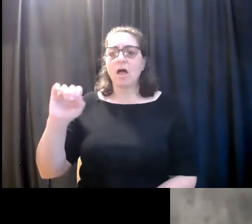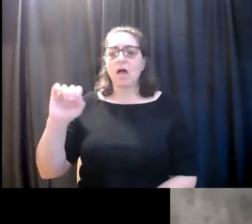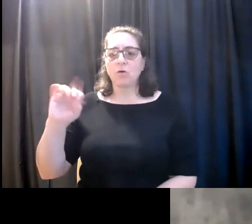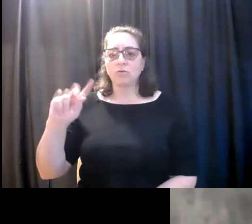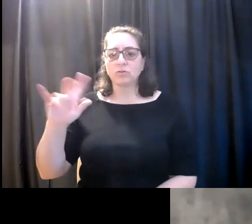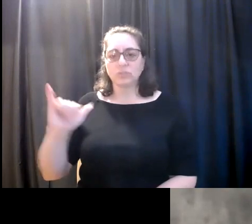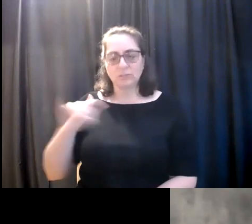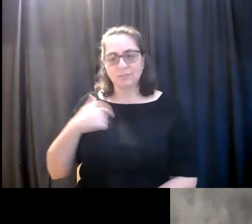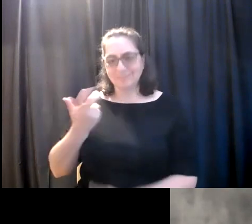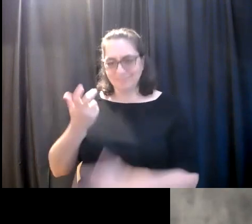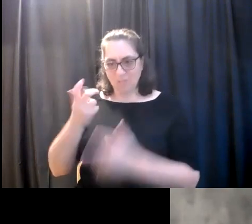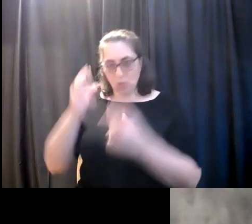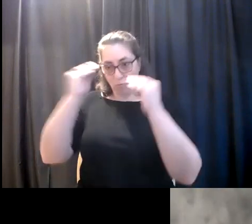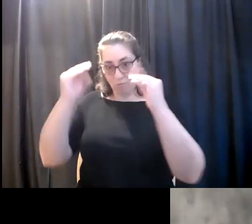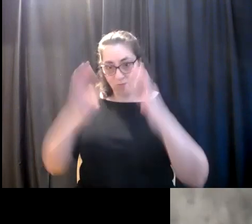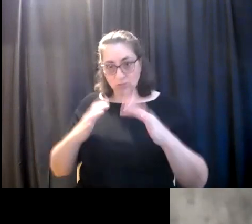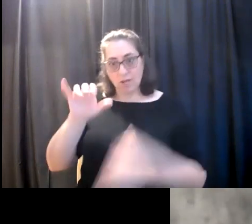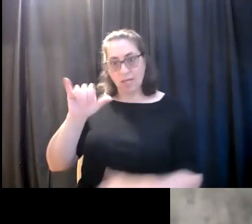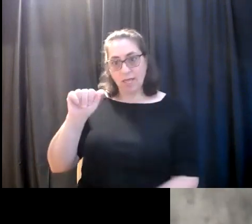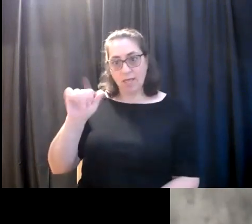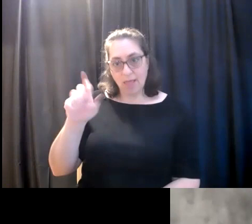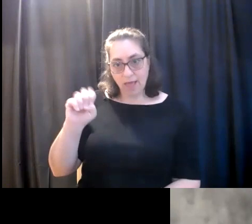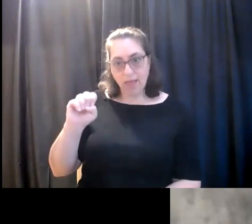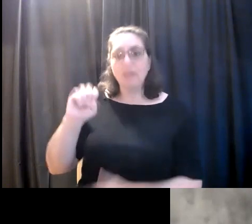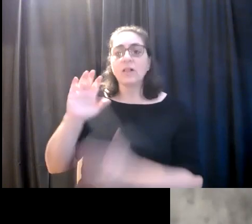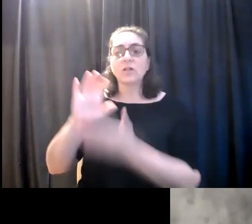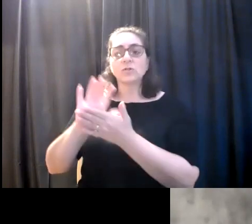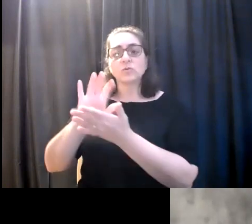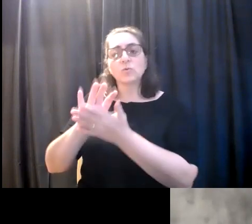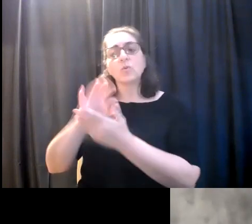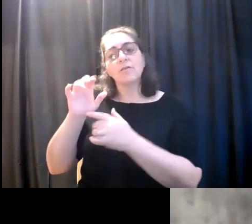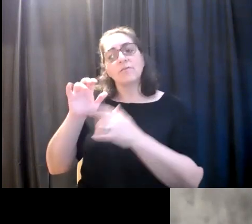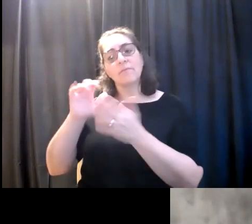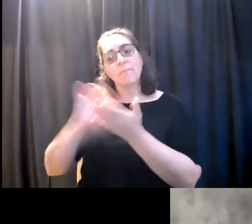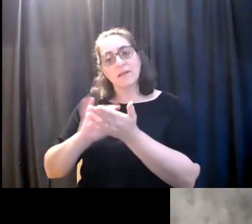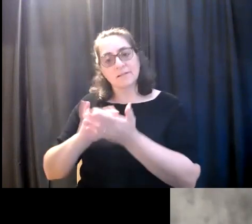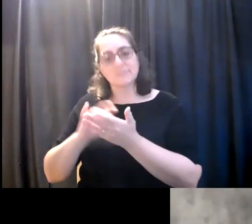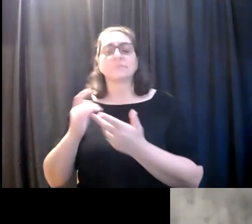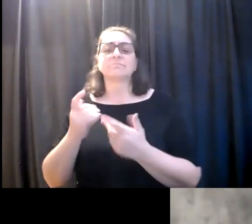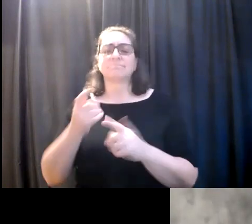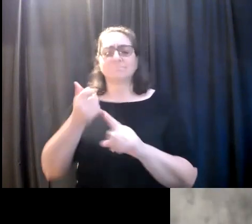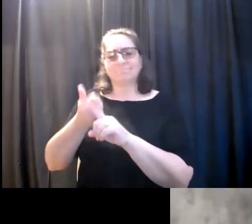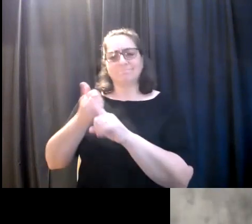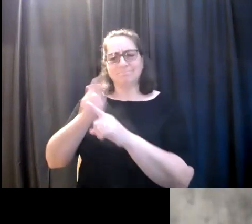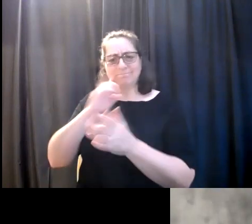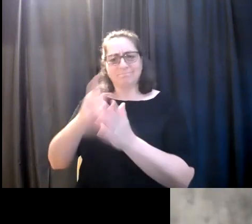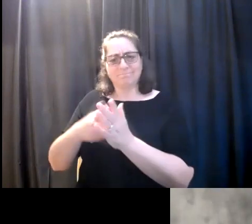That is why we are here today, to answer some of your questions and cortexes about this topic.